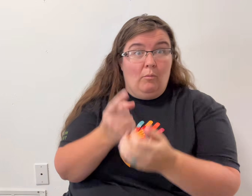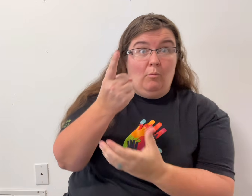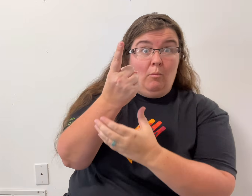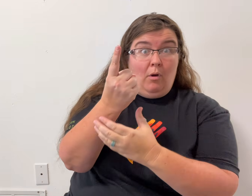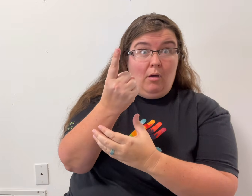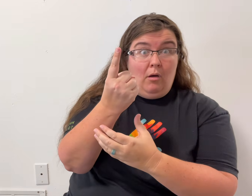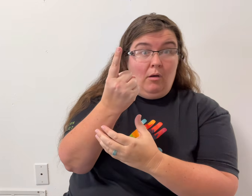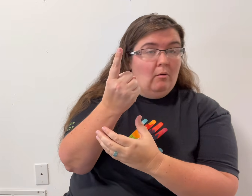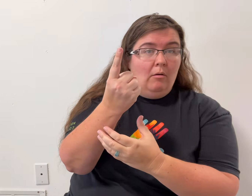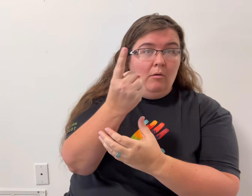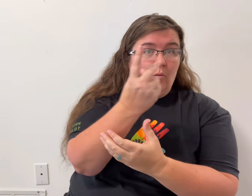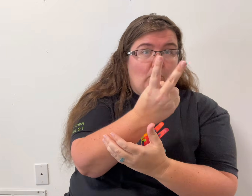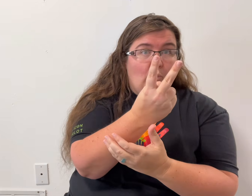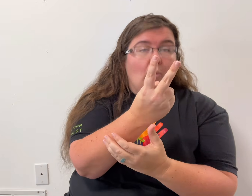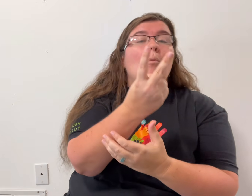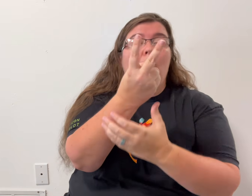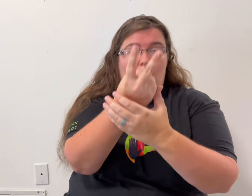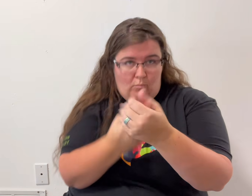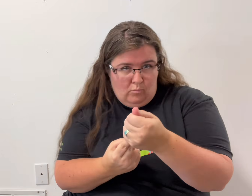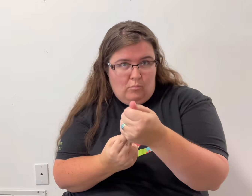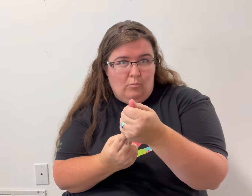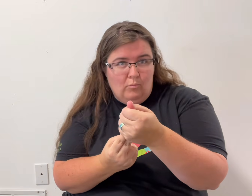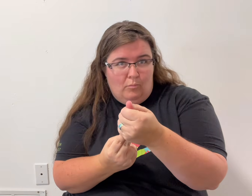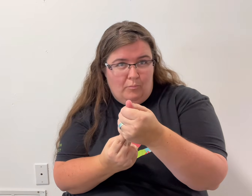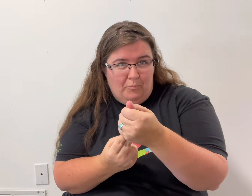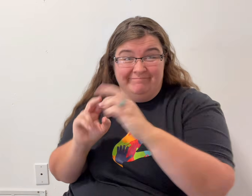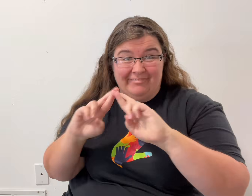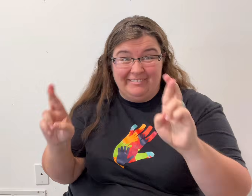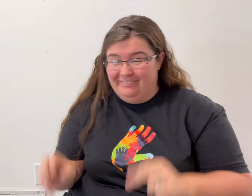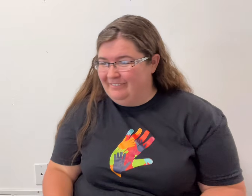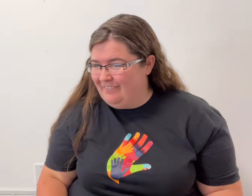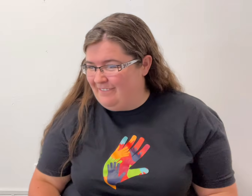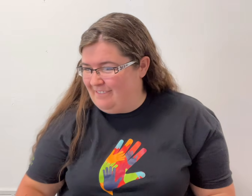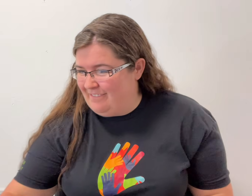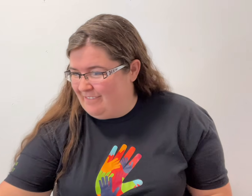One? No. Two, yes. BOTH. Ready?